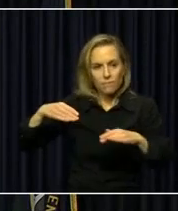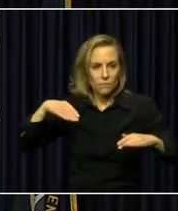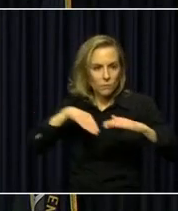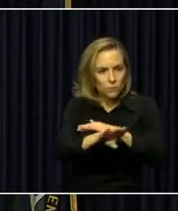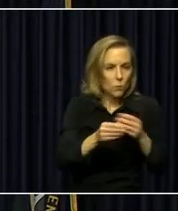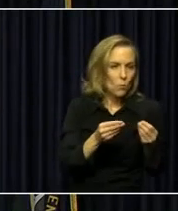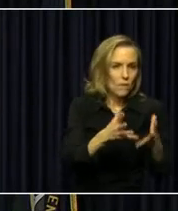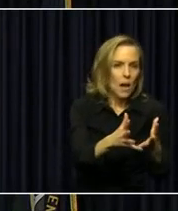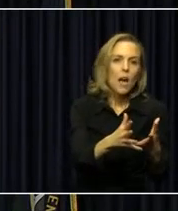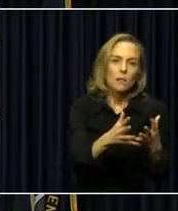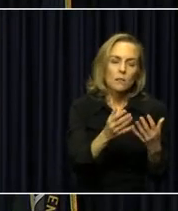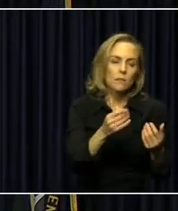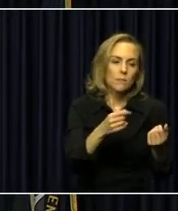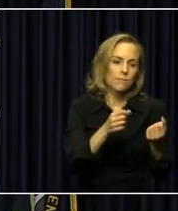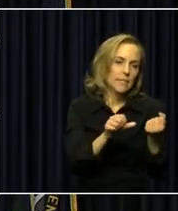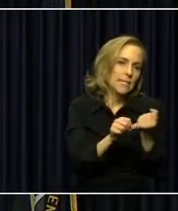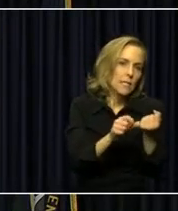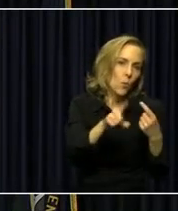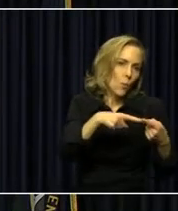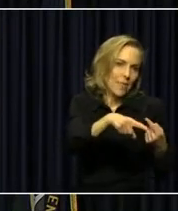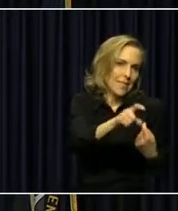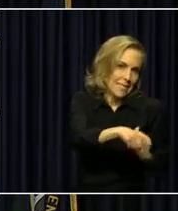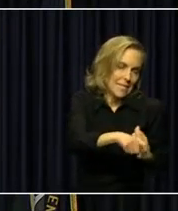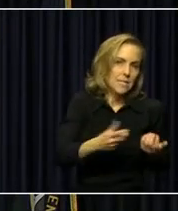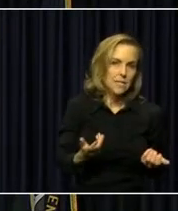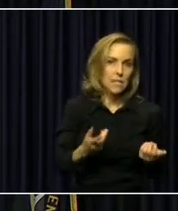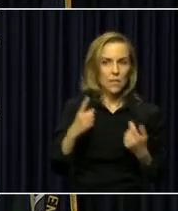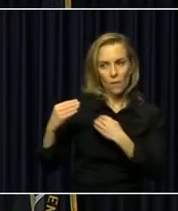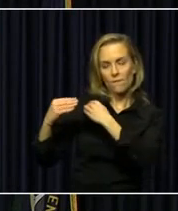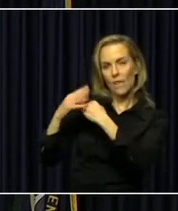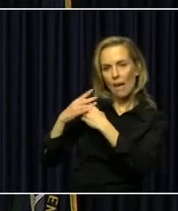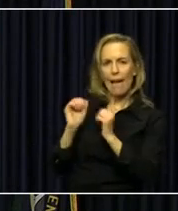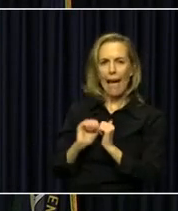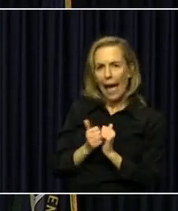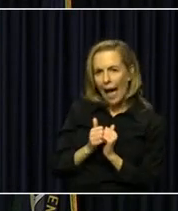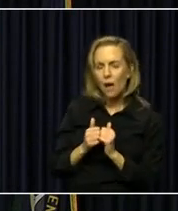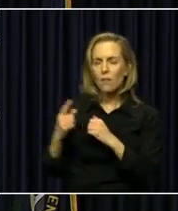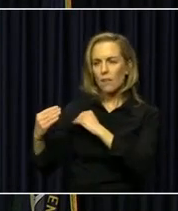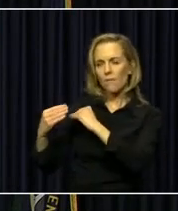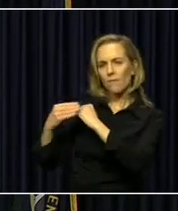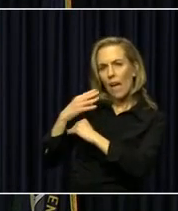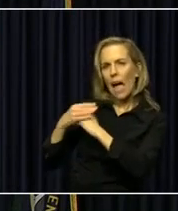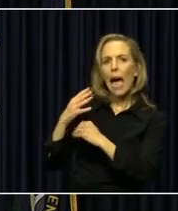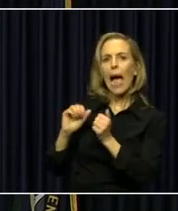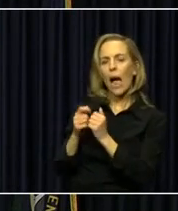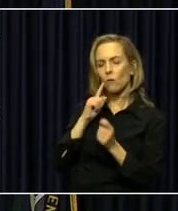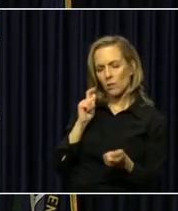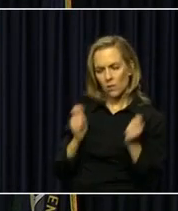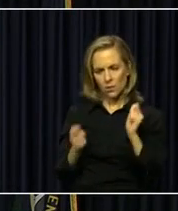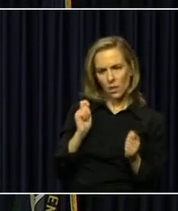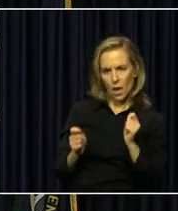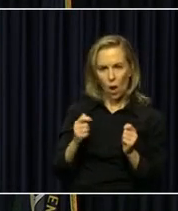HOW THEY WORK WITH THEIR STAFF, TO HOW TO SUPPORT THEIR